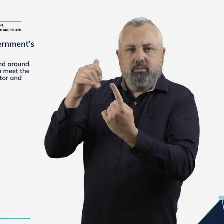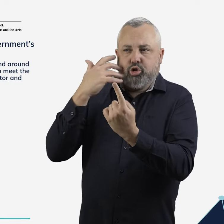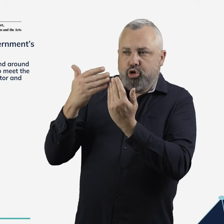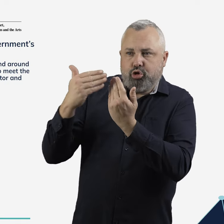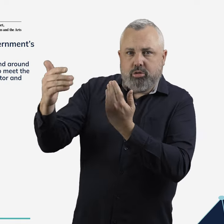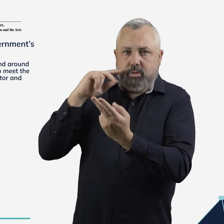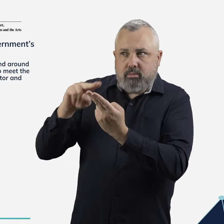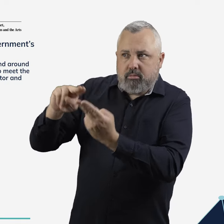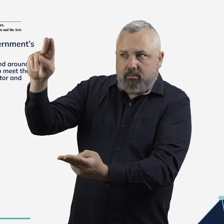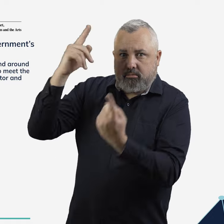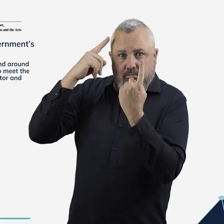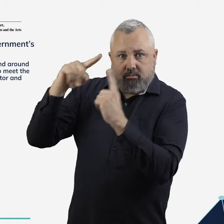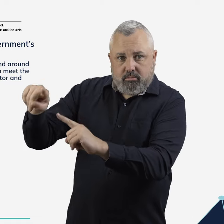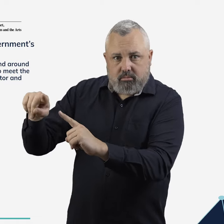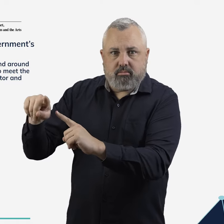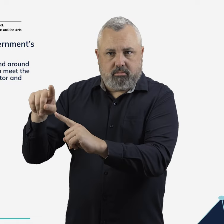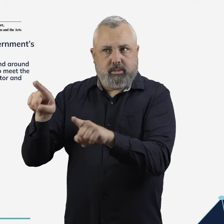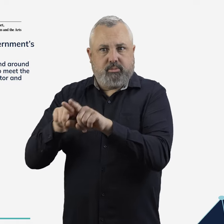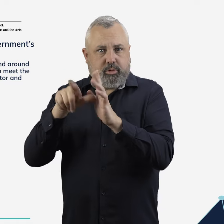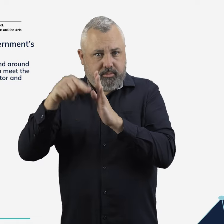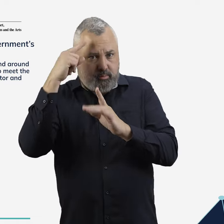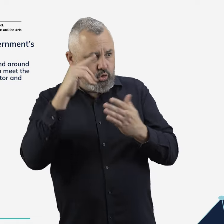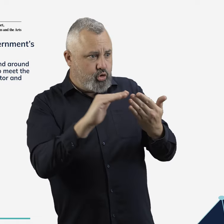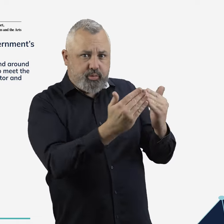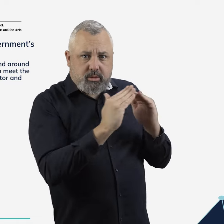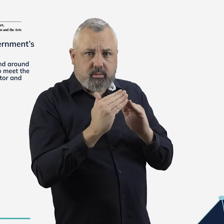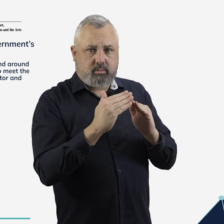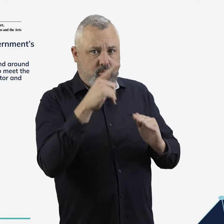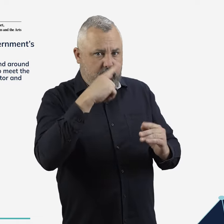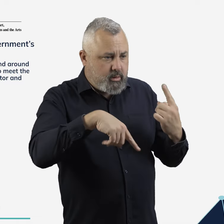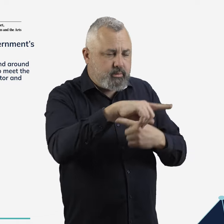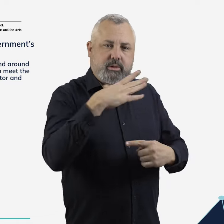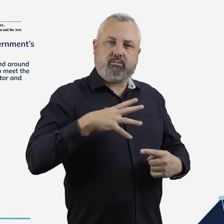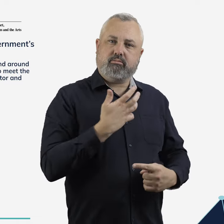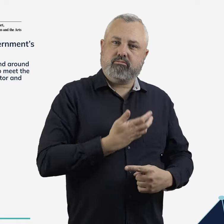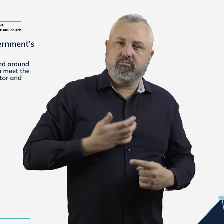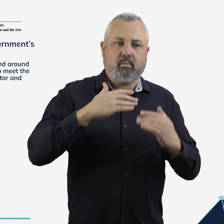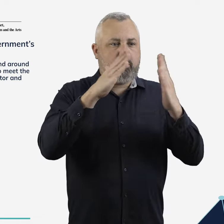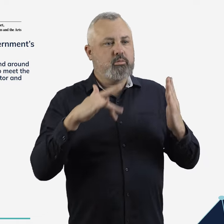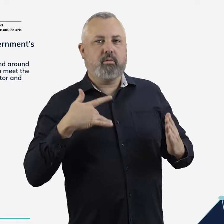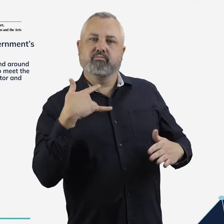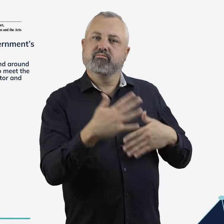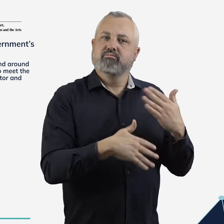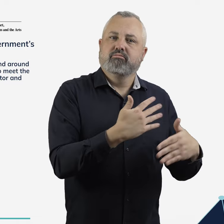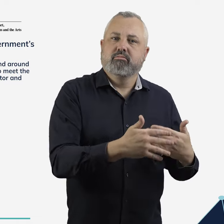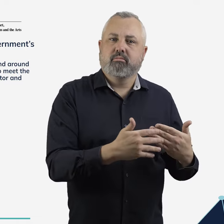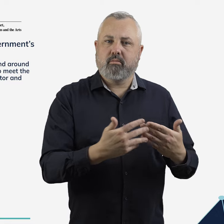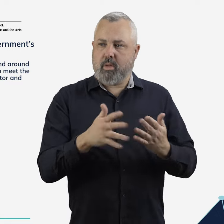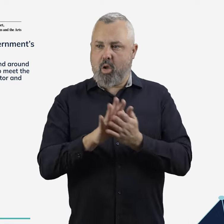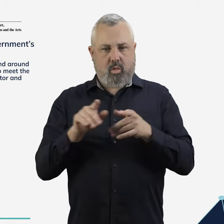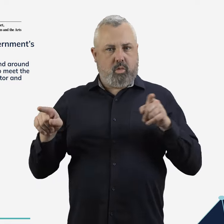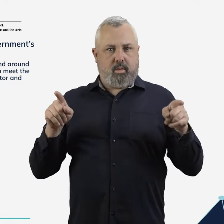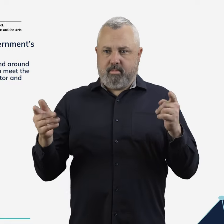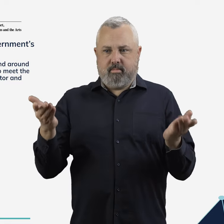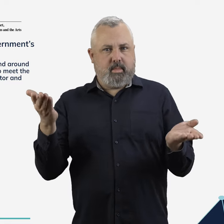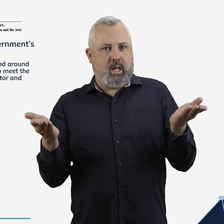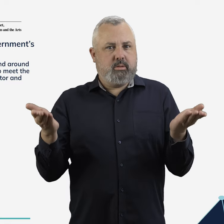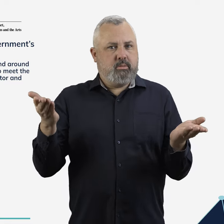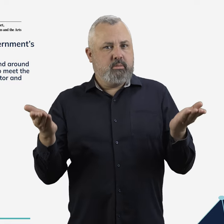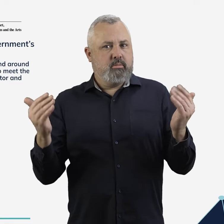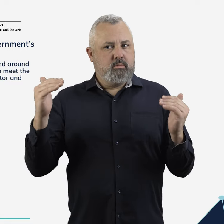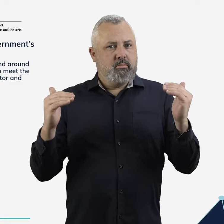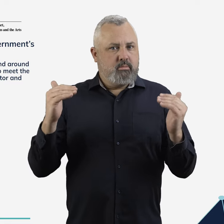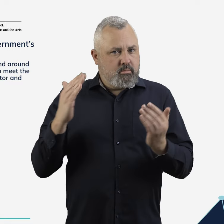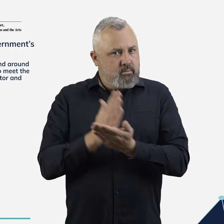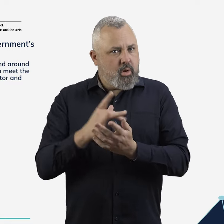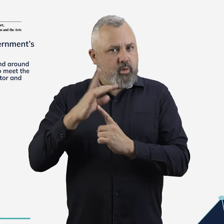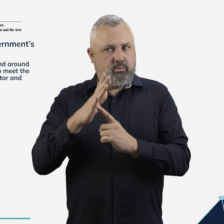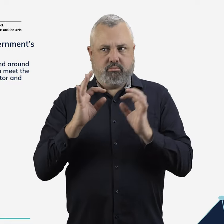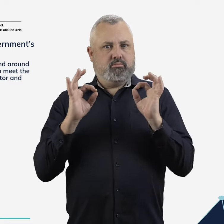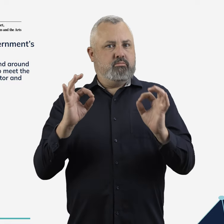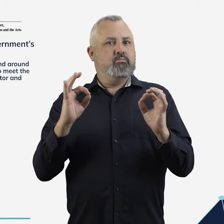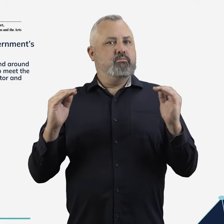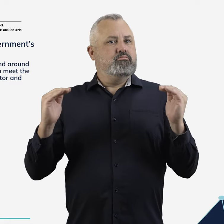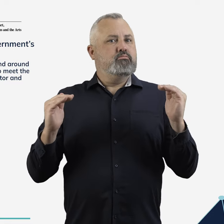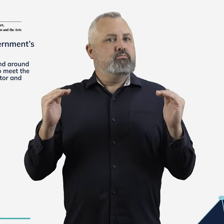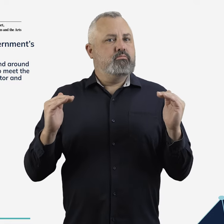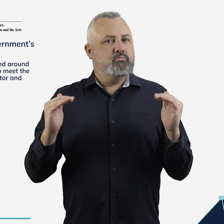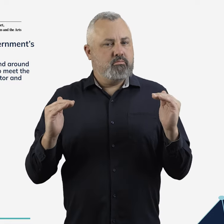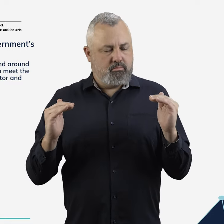services can grow to meet demand without imposing inappropriate impacts on communities.